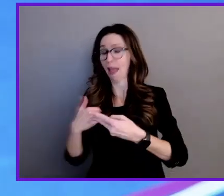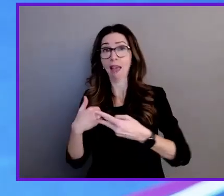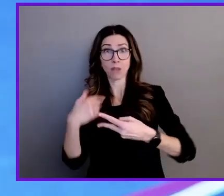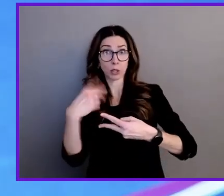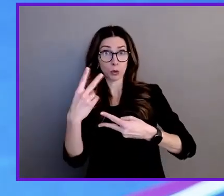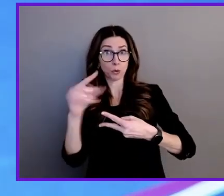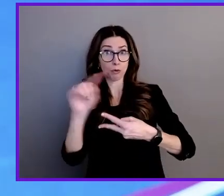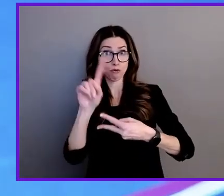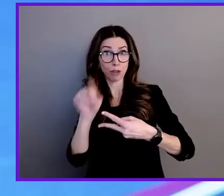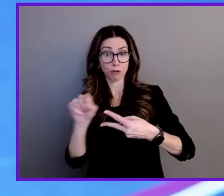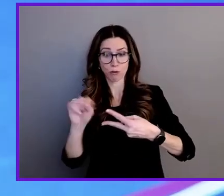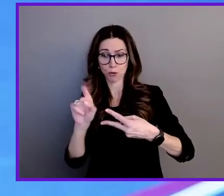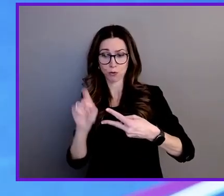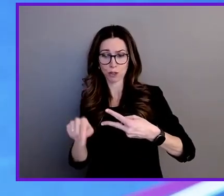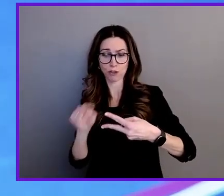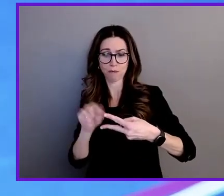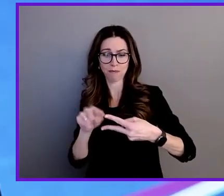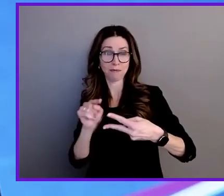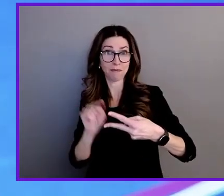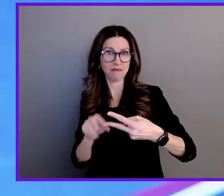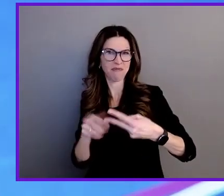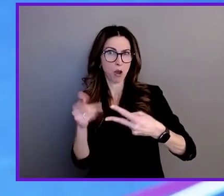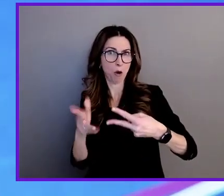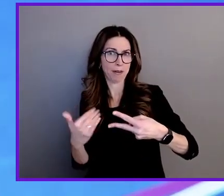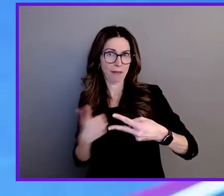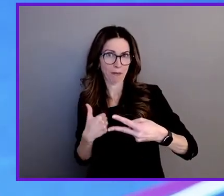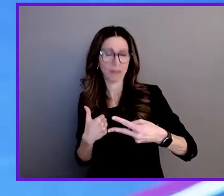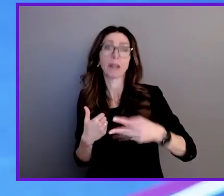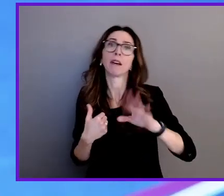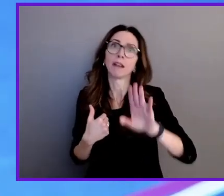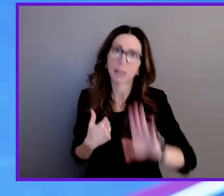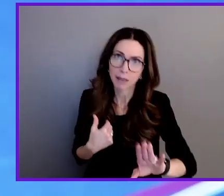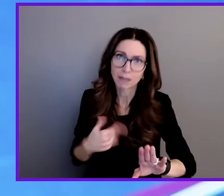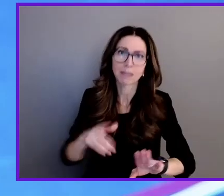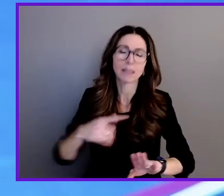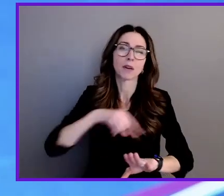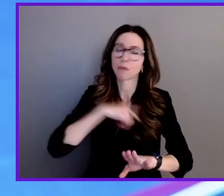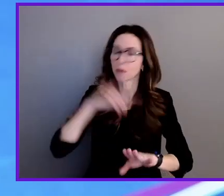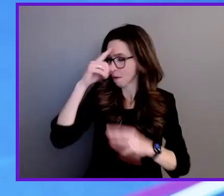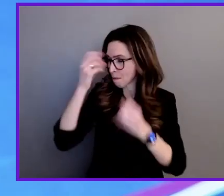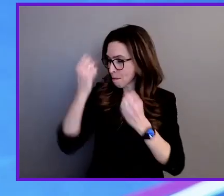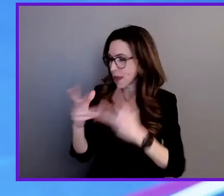So, we received many questions related to inflation